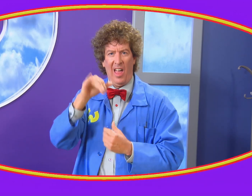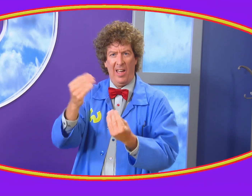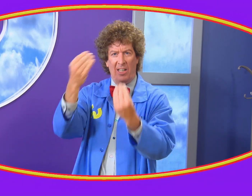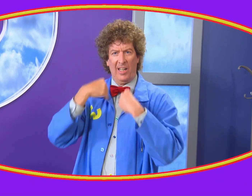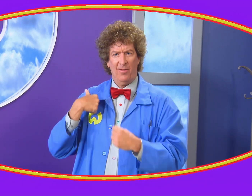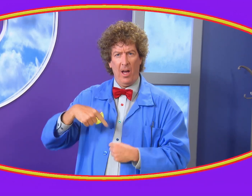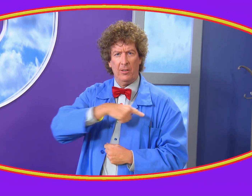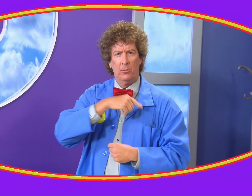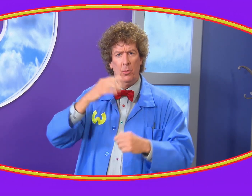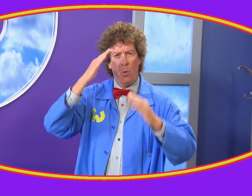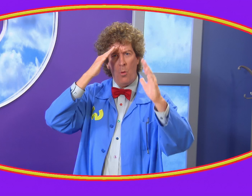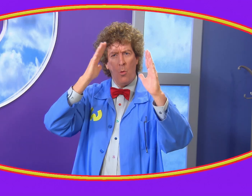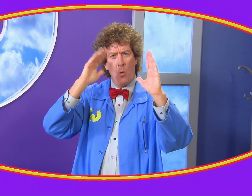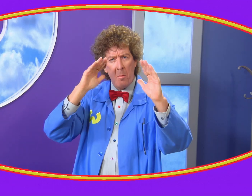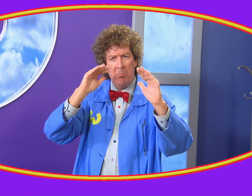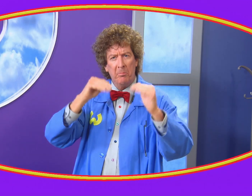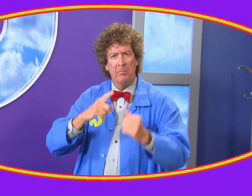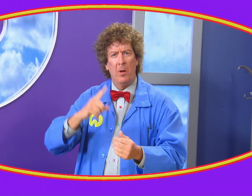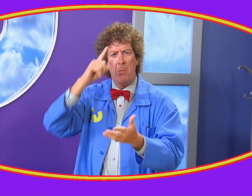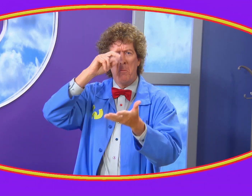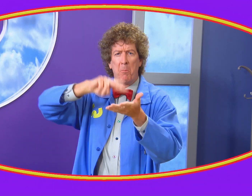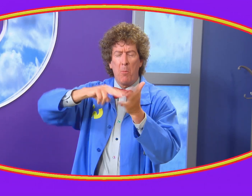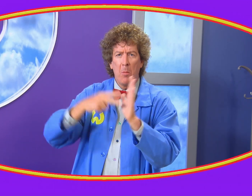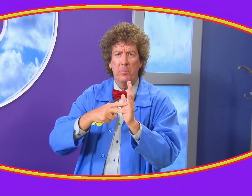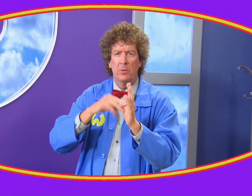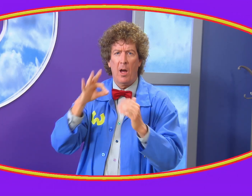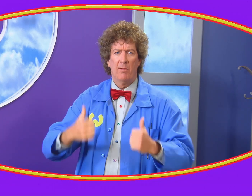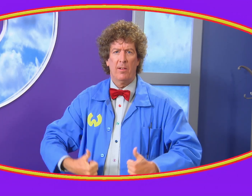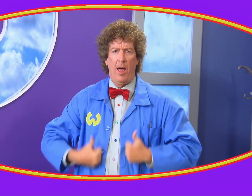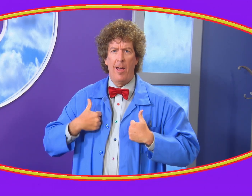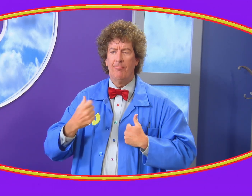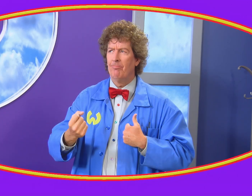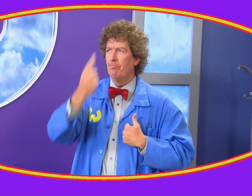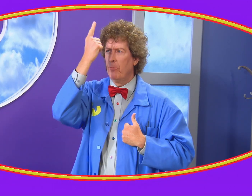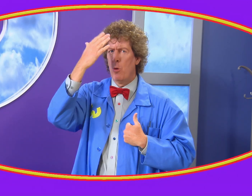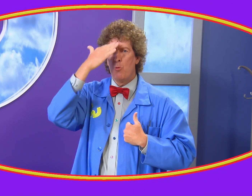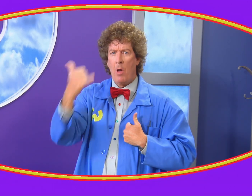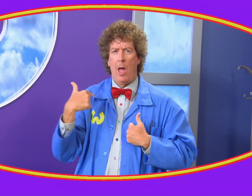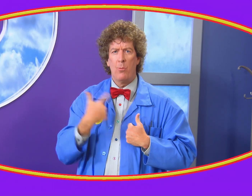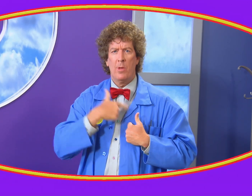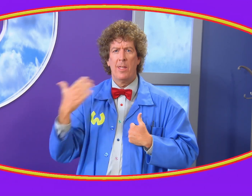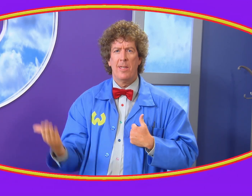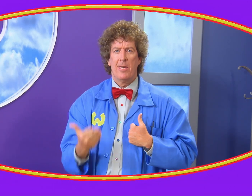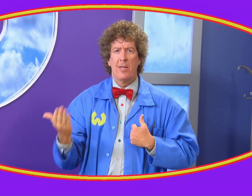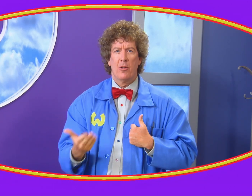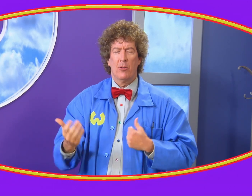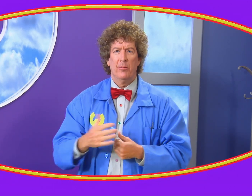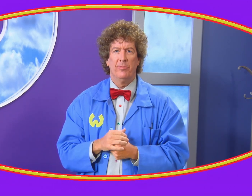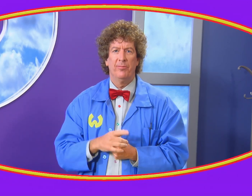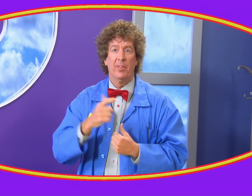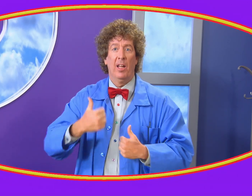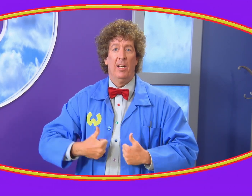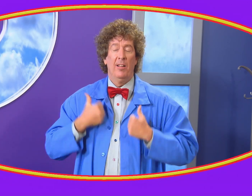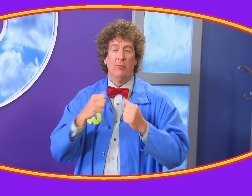THAT GIVES US HOPE AND PURPOSE IN LIFE TO UNDERSTAND WHY WE'RE HERE.